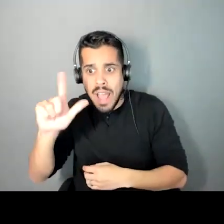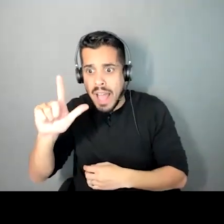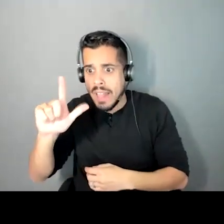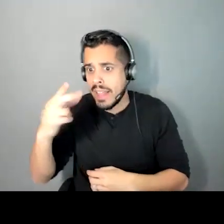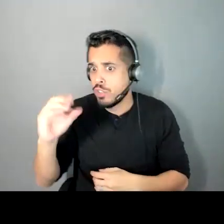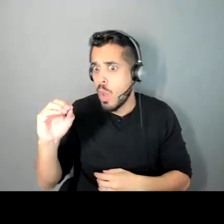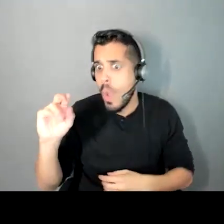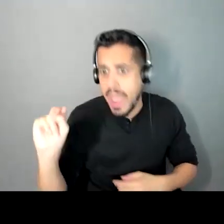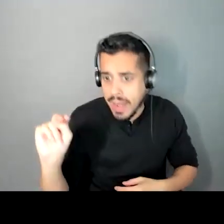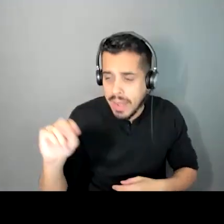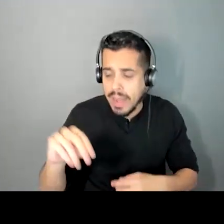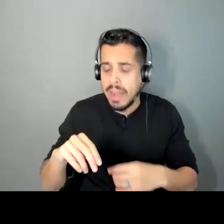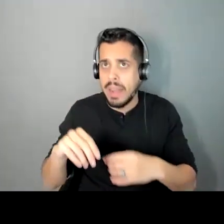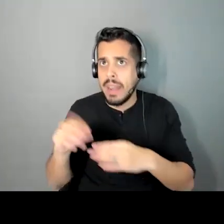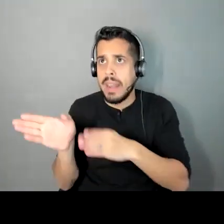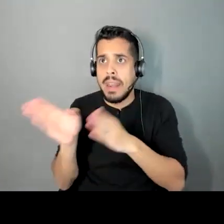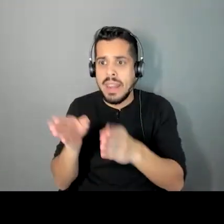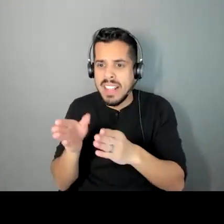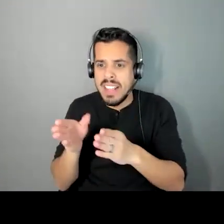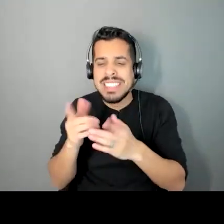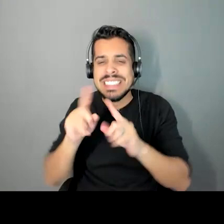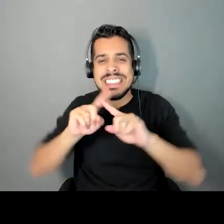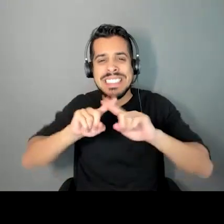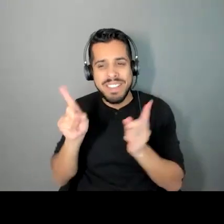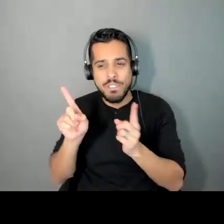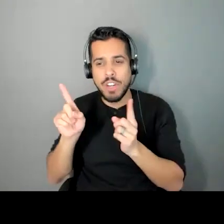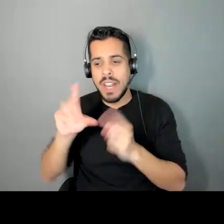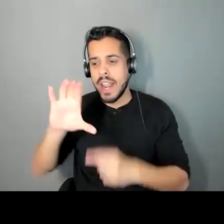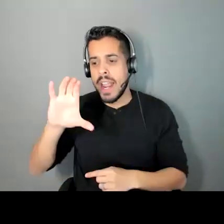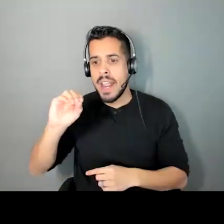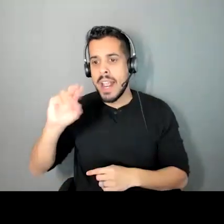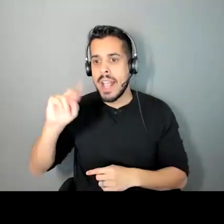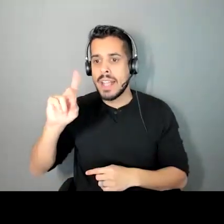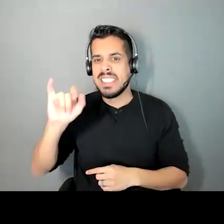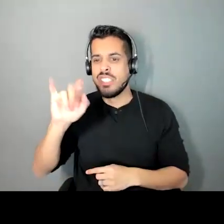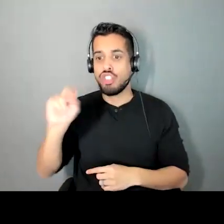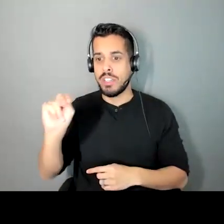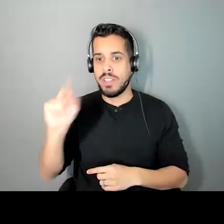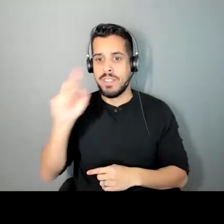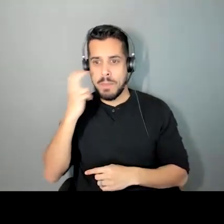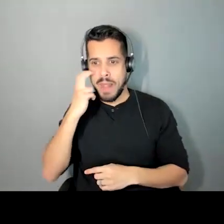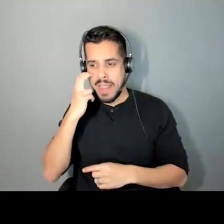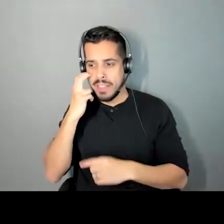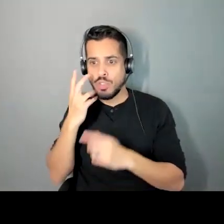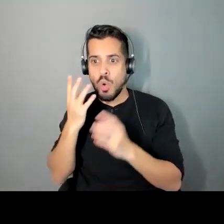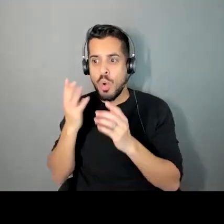you know, like-- like, there's-- there's different conditions of blindness. And so there are all these really niche and, um...